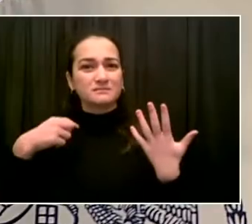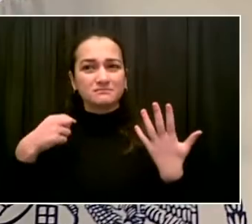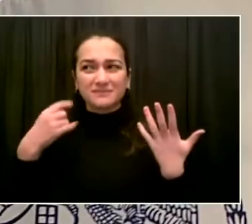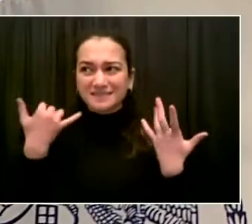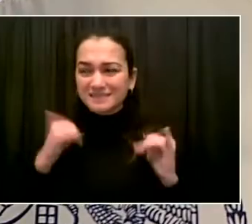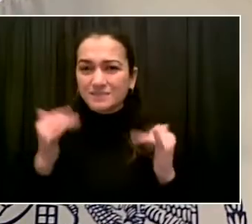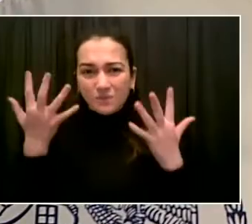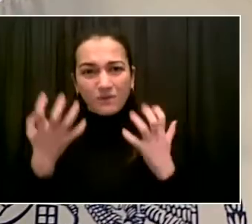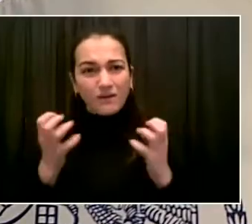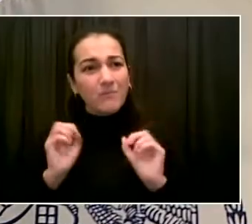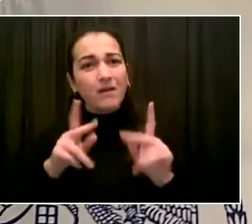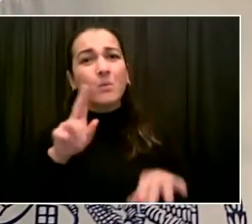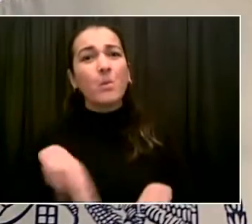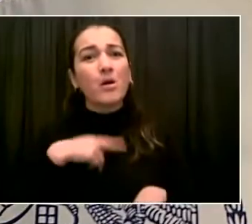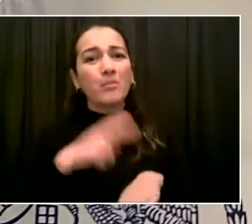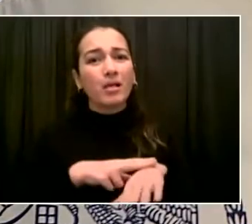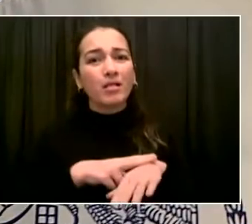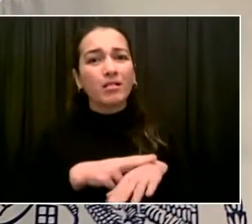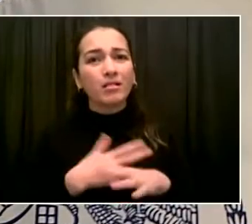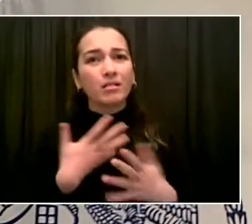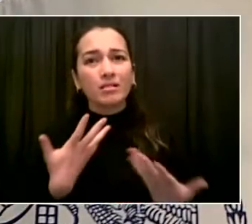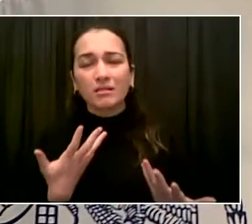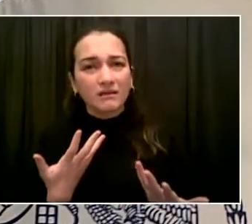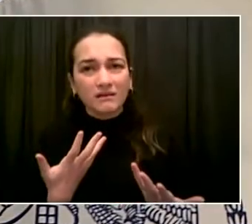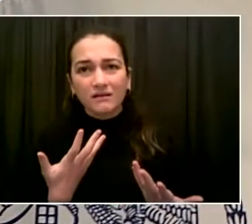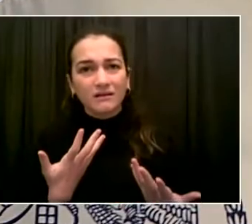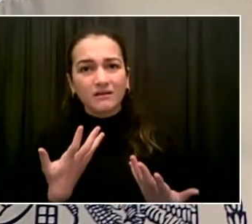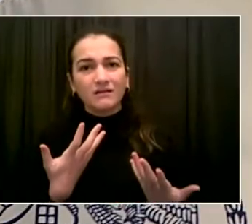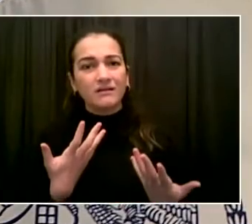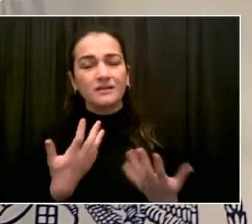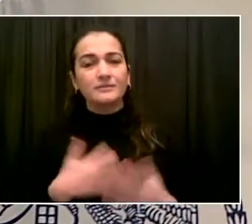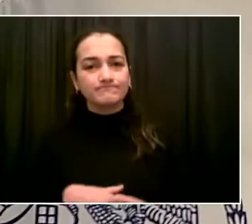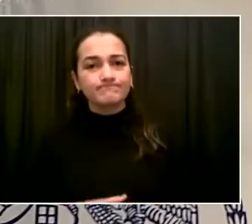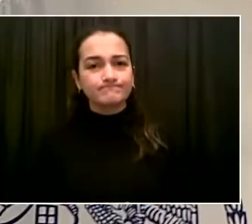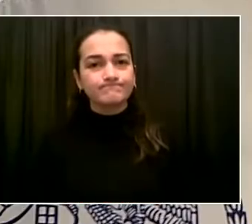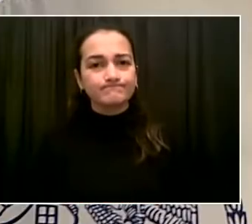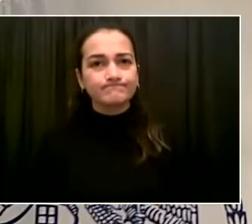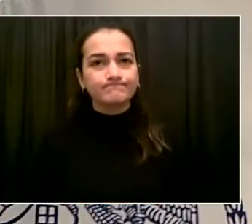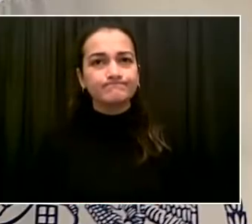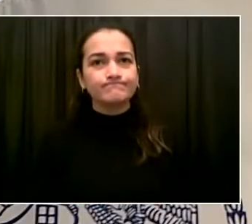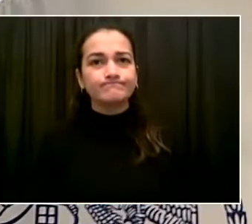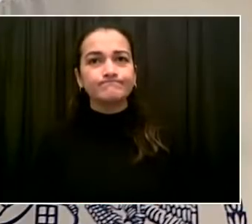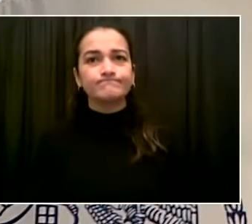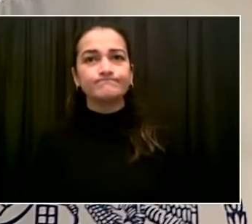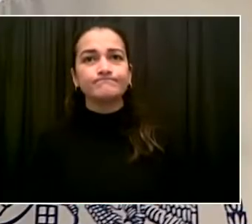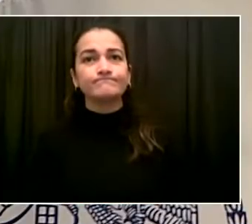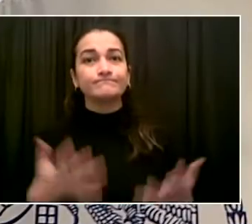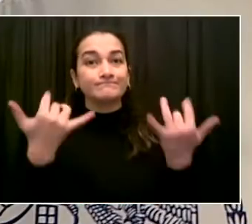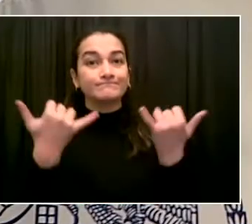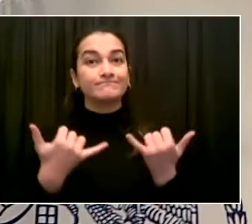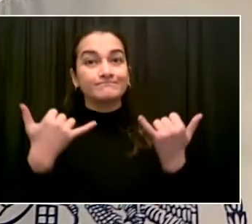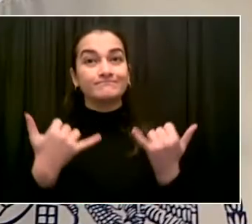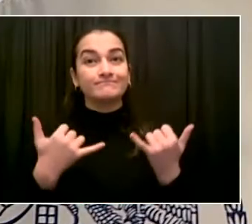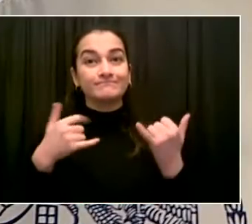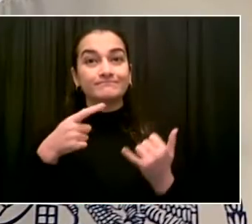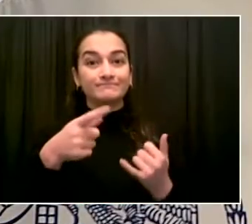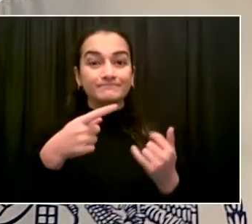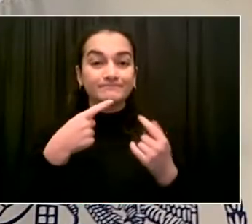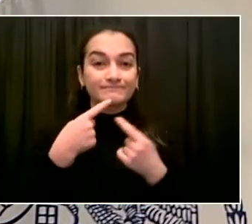GET ON WITH LIFE AMID ALL THIS, IT IS URGENT AND ESSENTIAL CITY HALL TAKE QUESTIONS AND MAKEY OU AVAILABLE AT EVERY